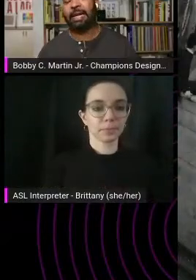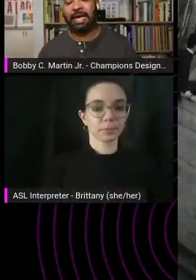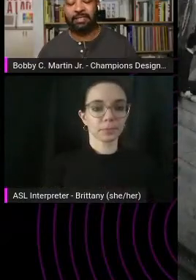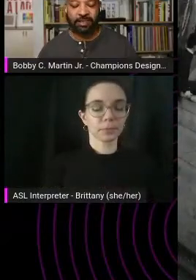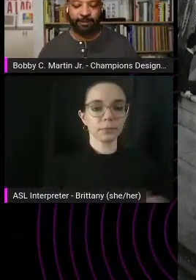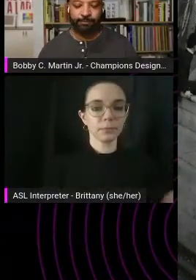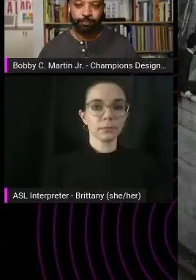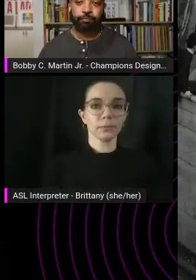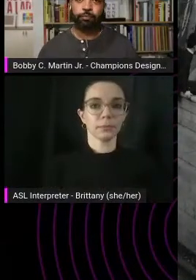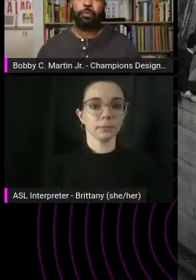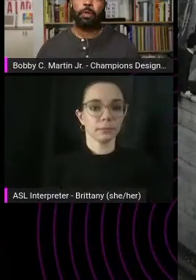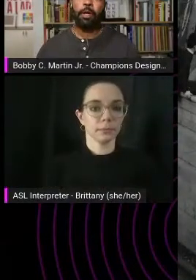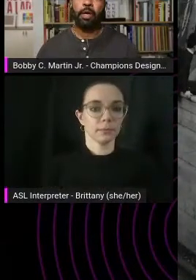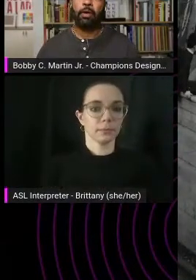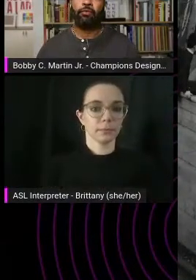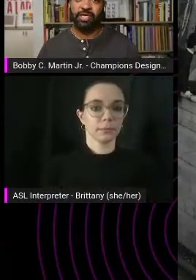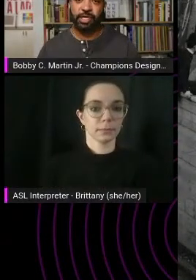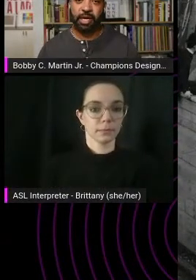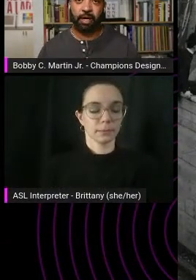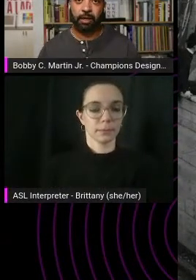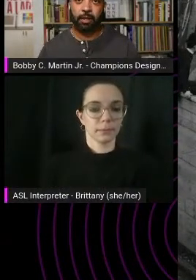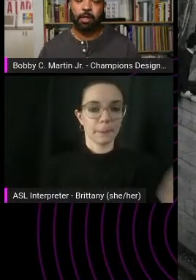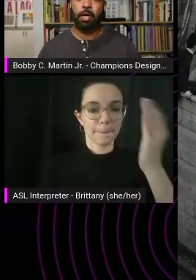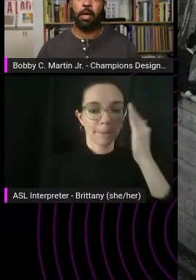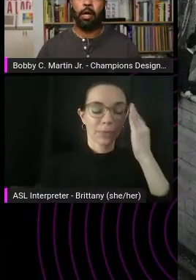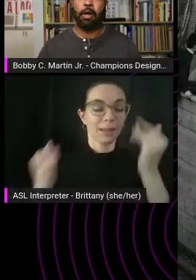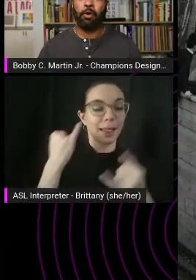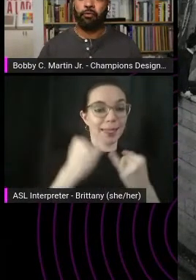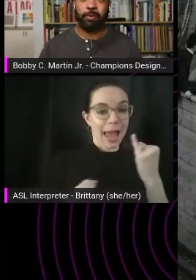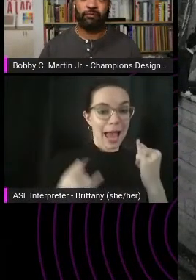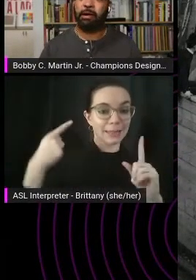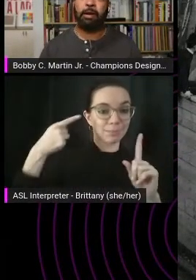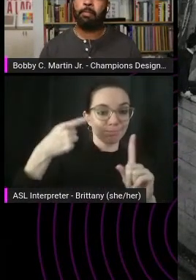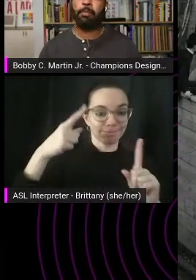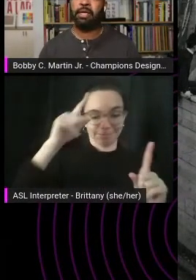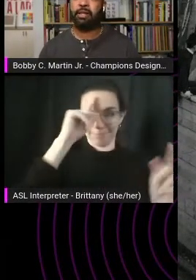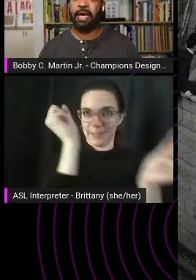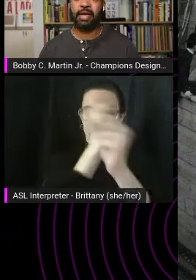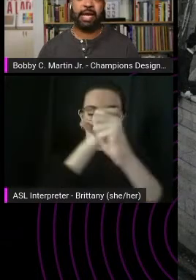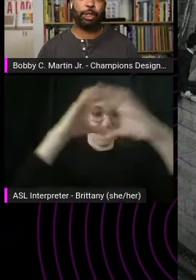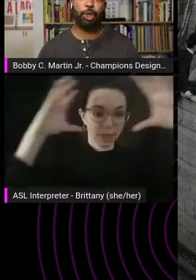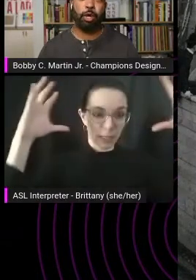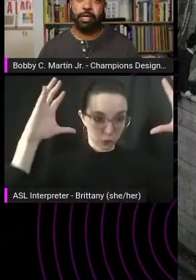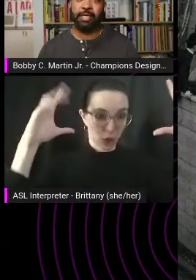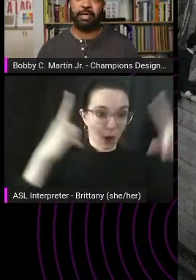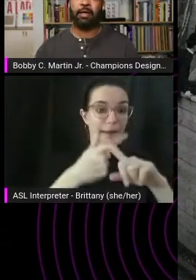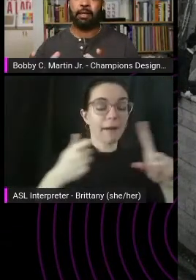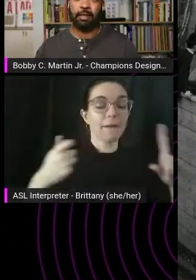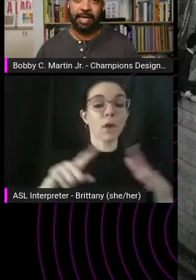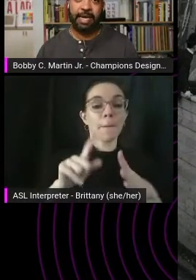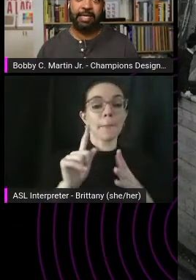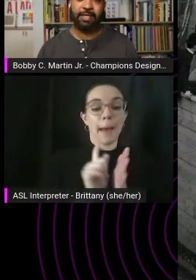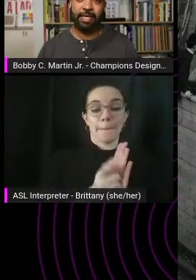And lastly, visionary. From the very moment that Andrew Carnegie laid